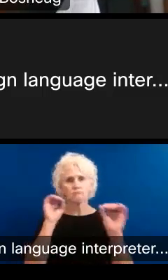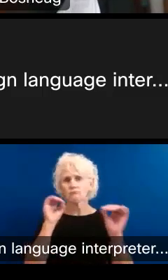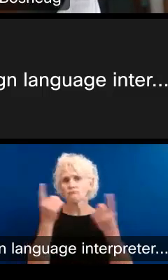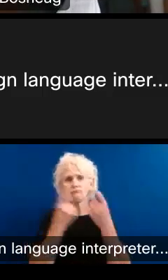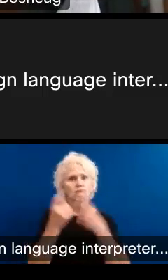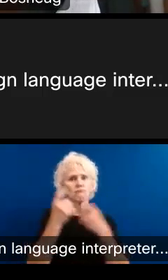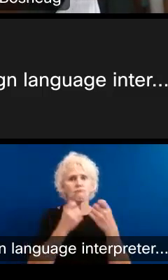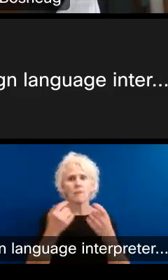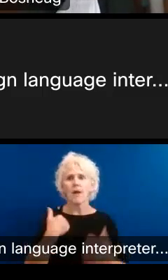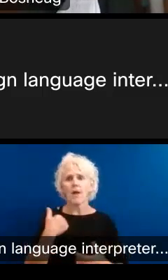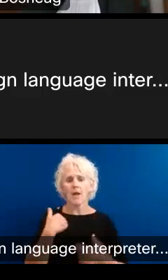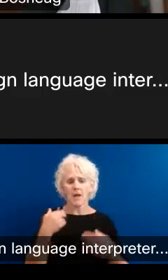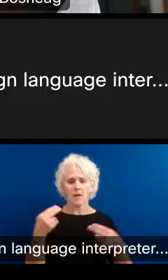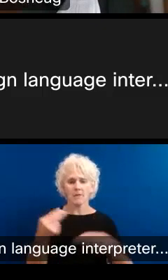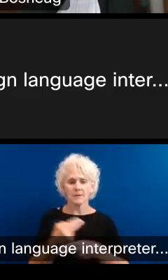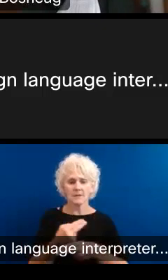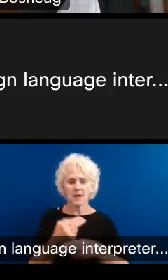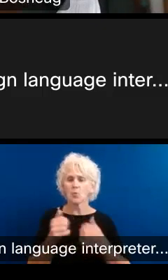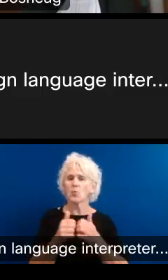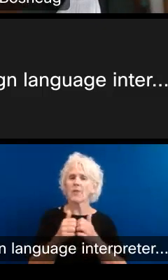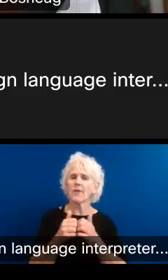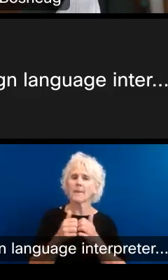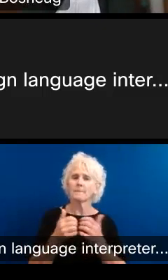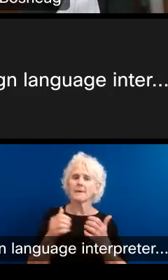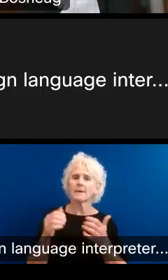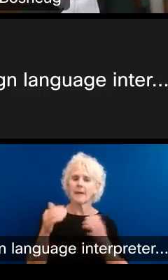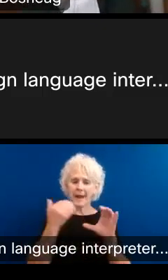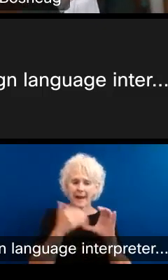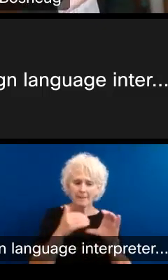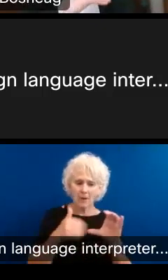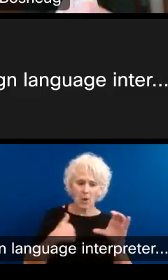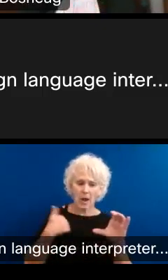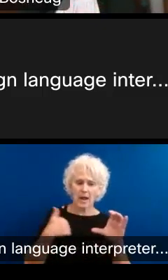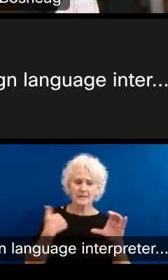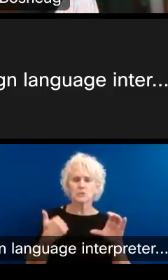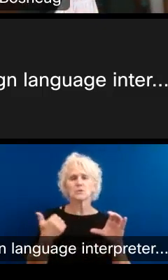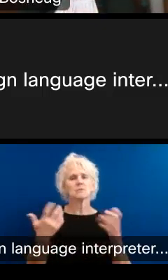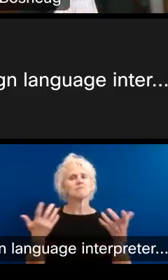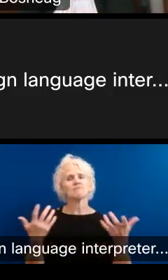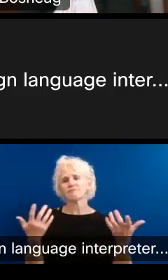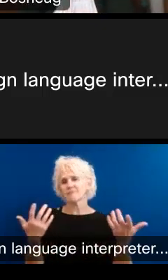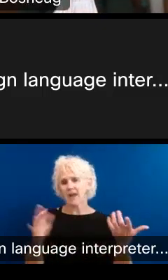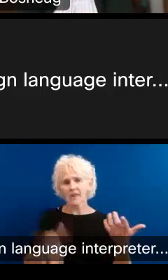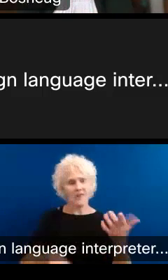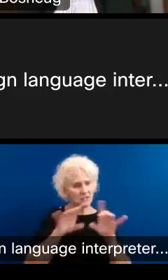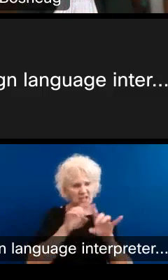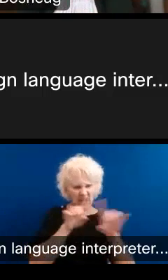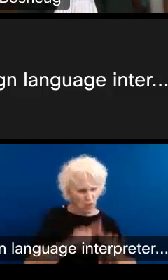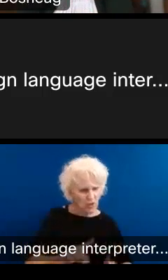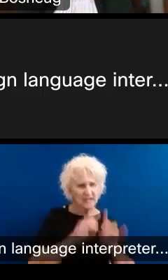slide up with the email addresses for the divisions and presenters today,